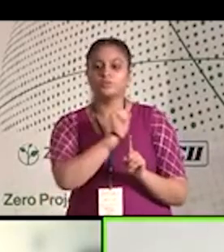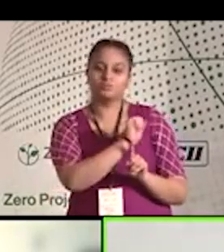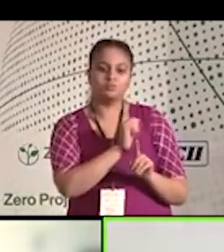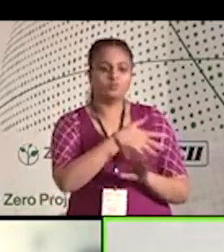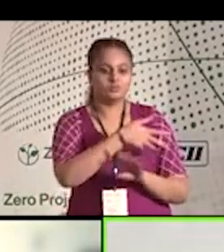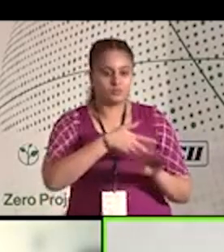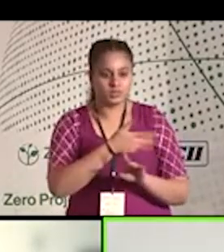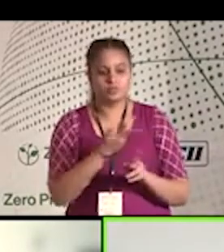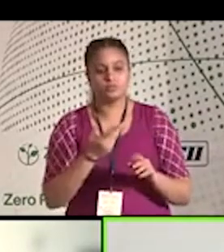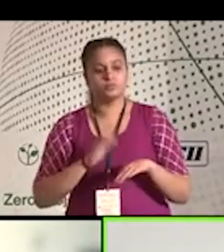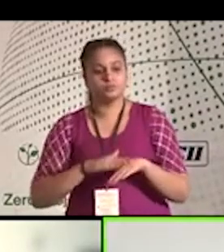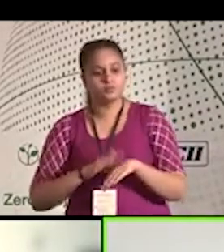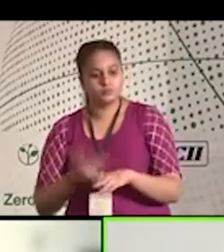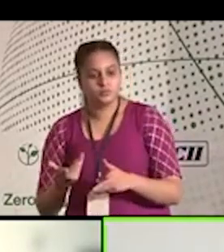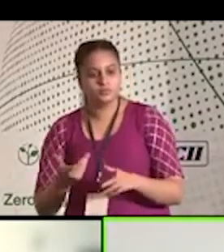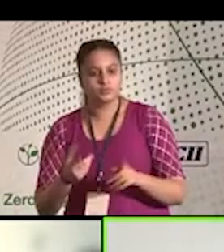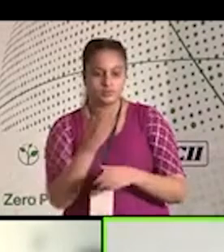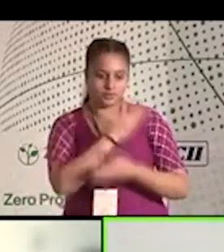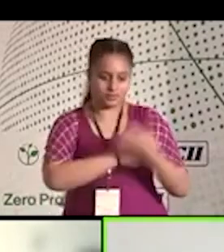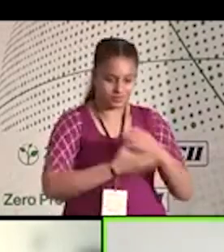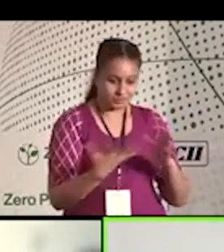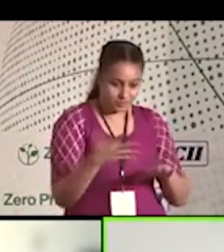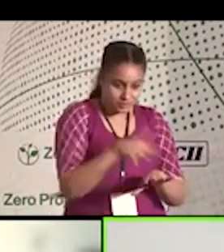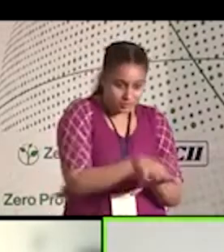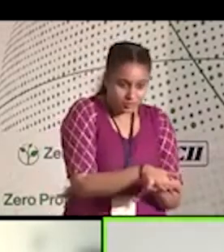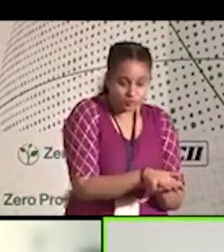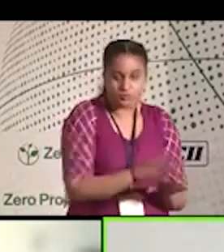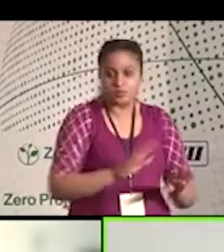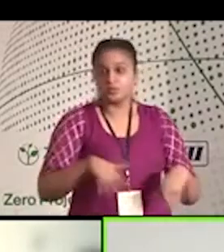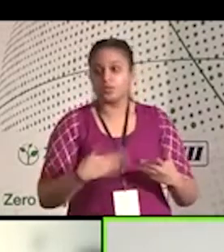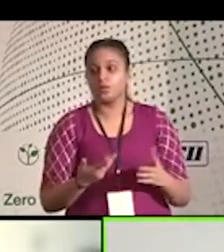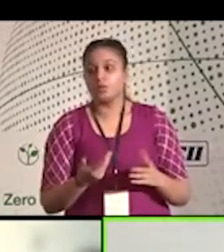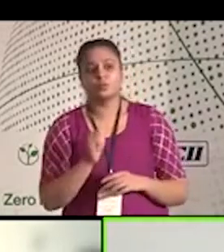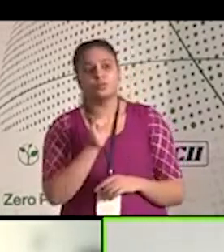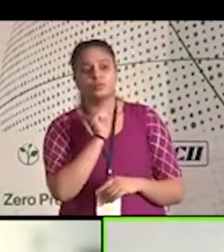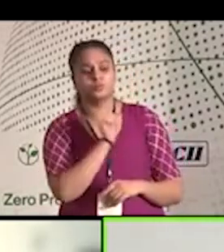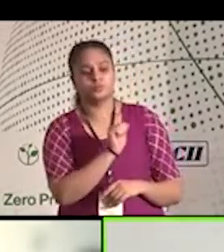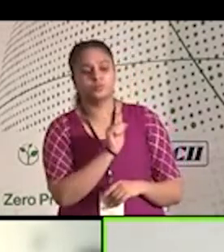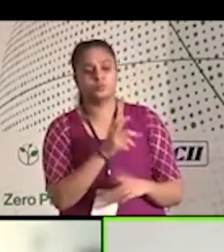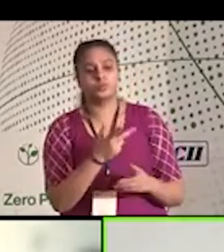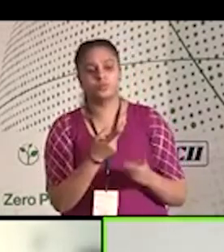when it comes to disability inclusion? And how effective do you think different regions